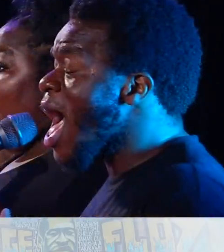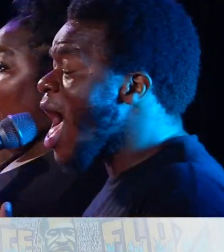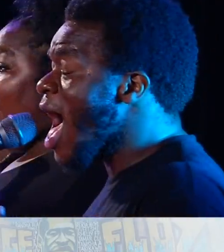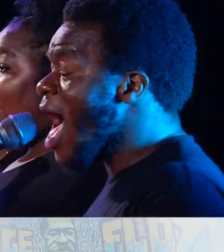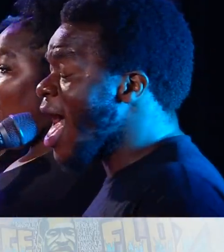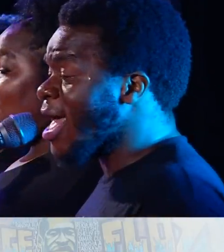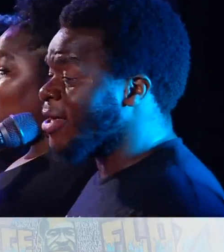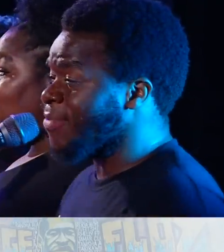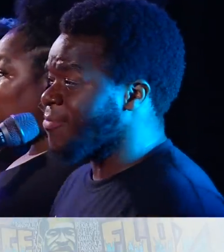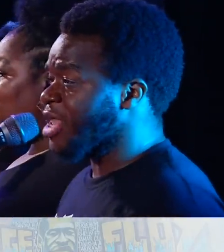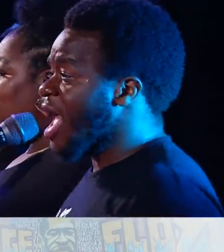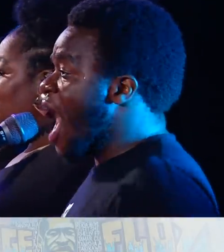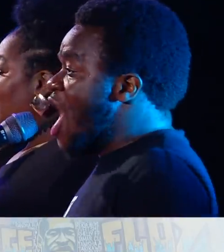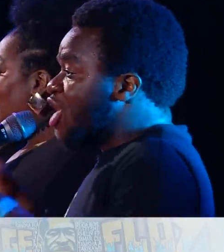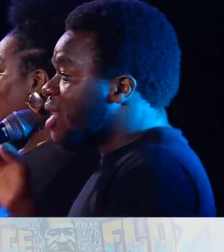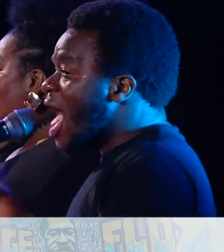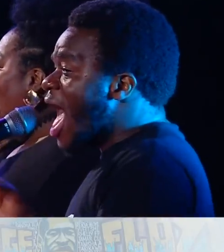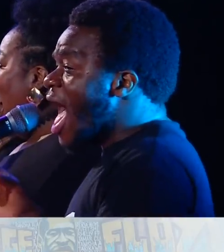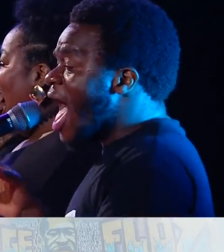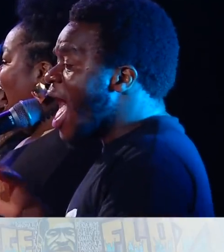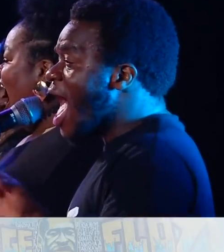THEY BEGIN TO ROLL